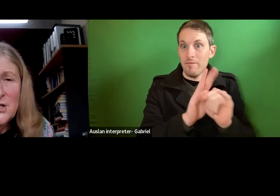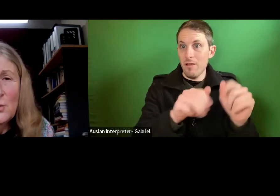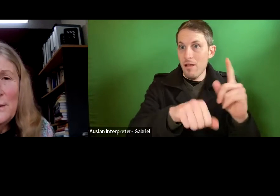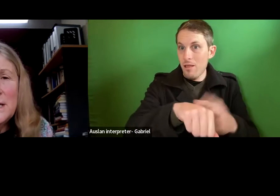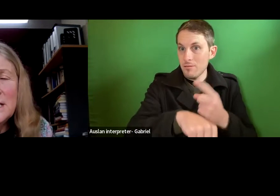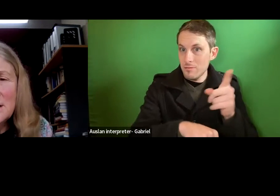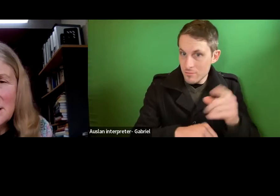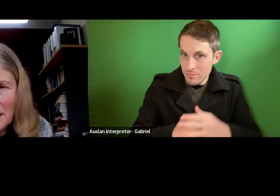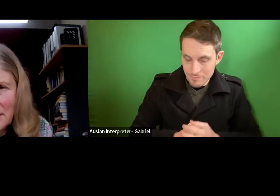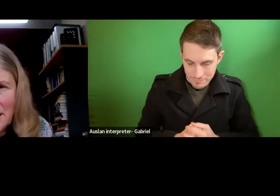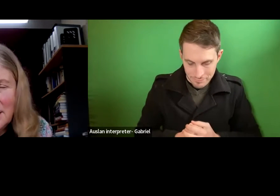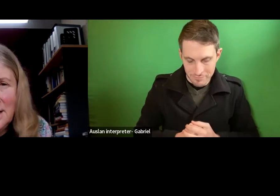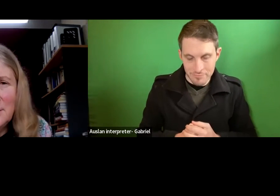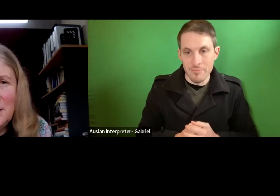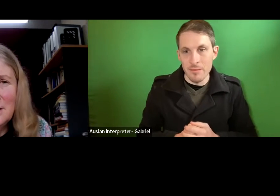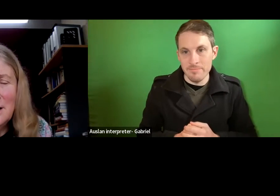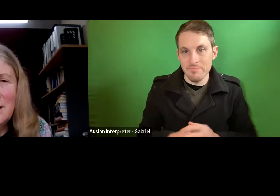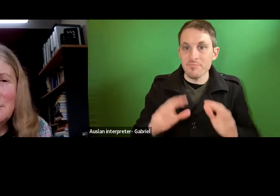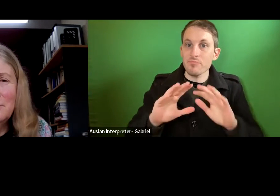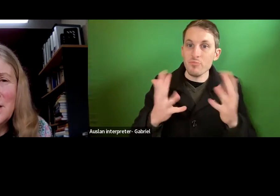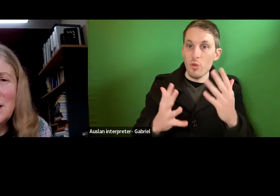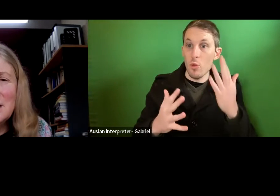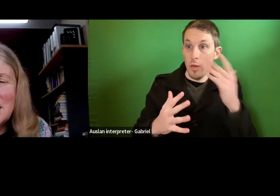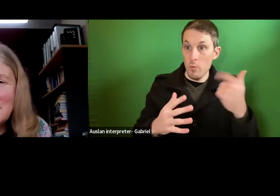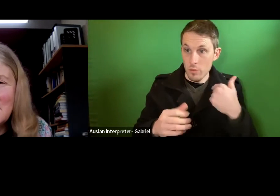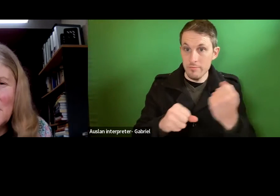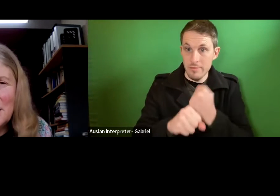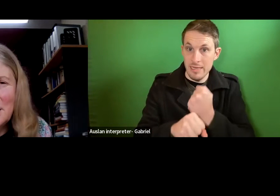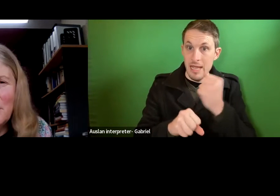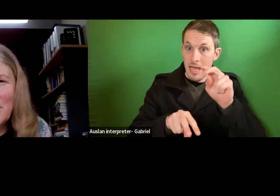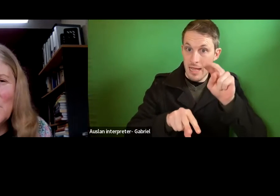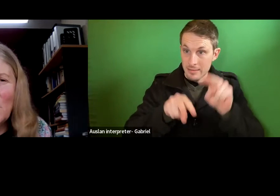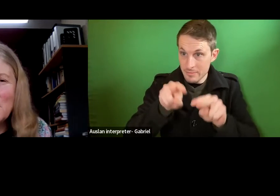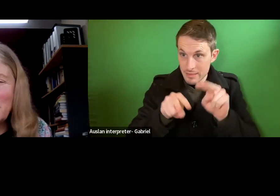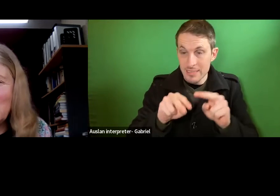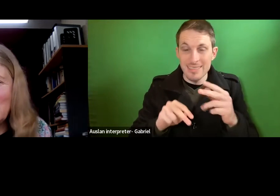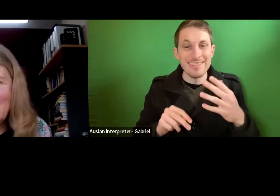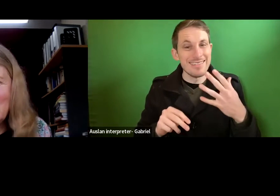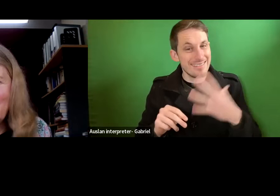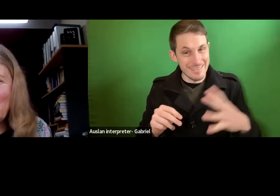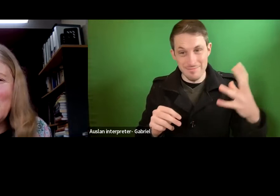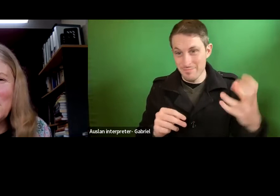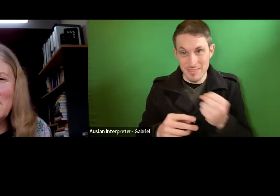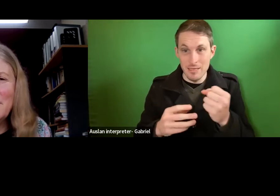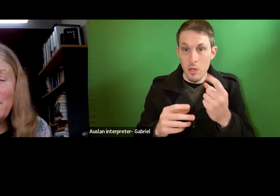So when we conduct an assessment, it needs to be combined with observations and information